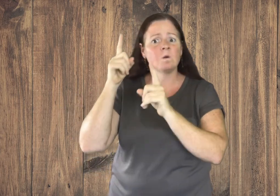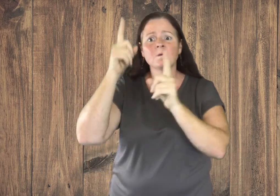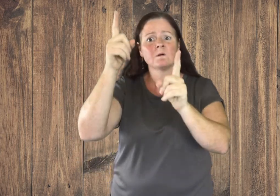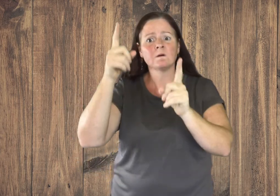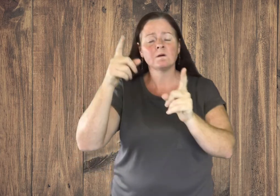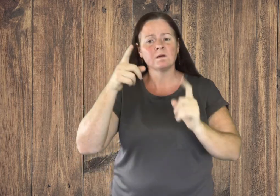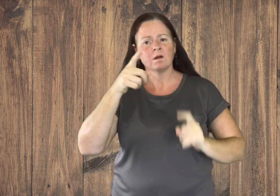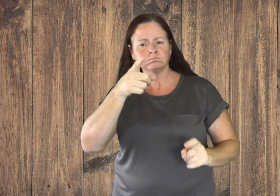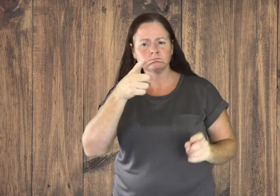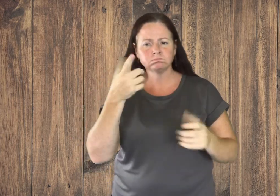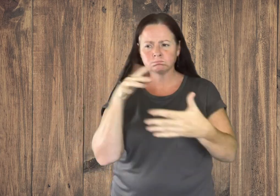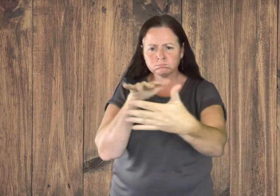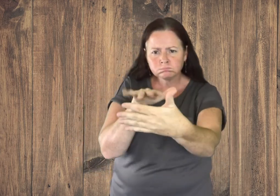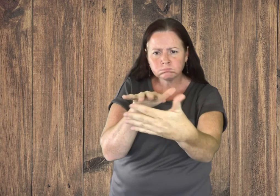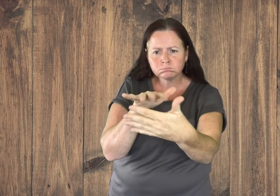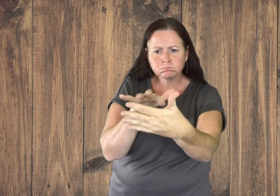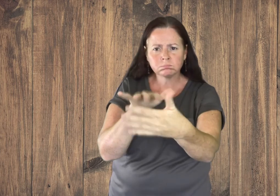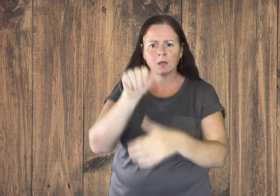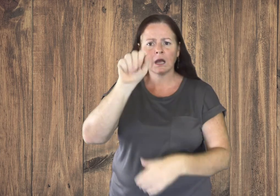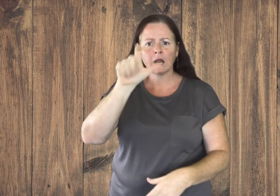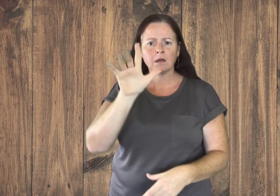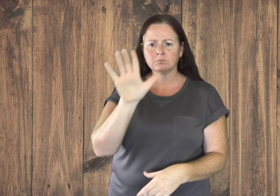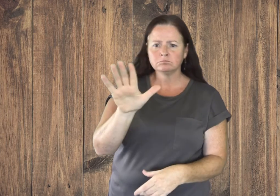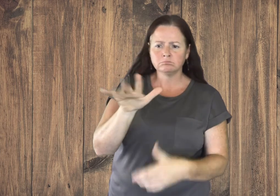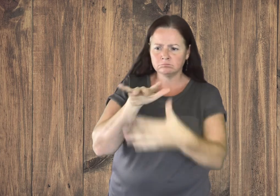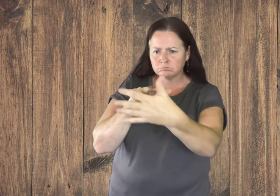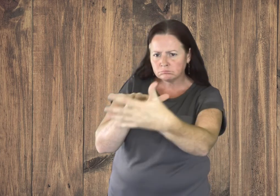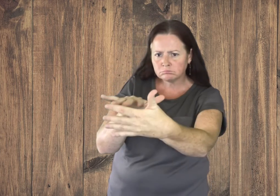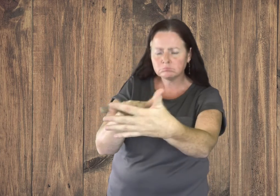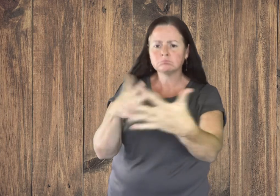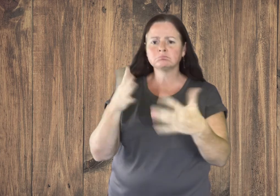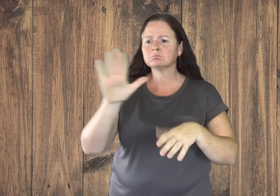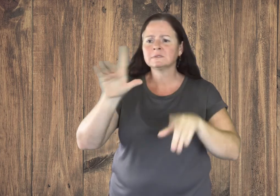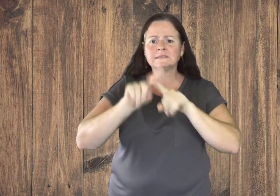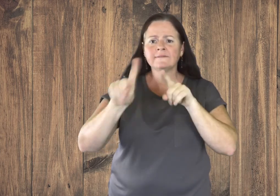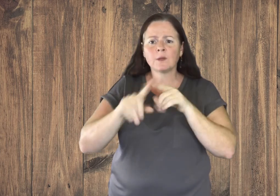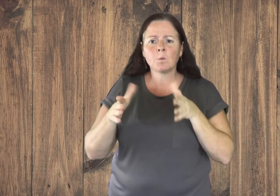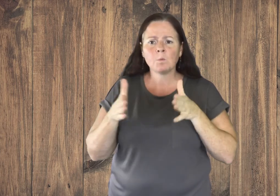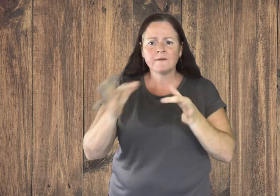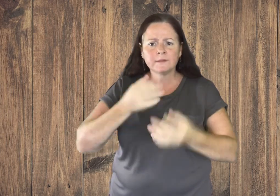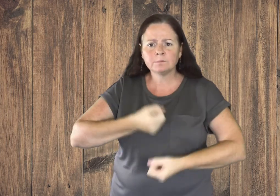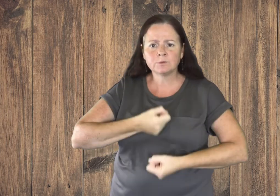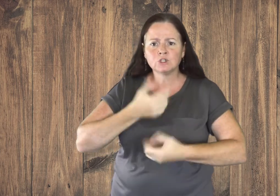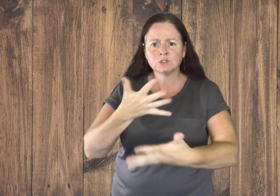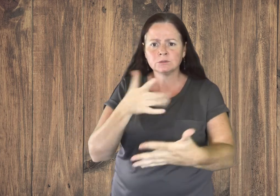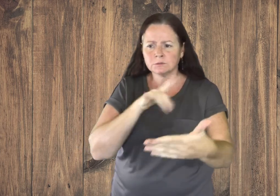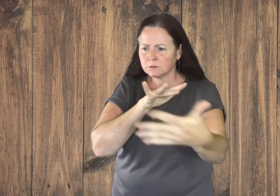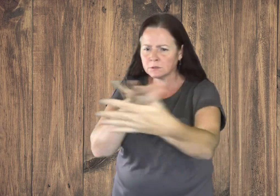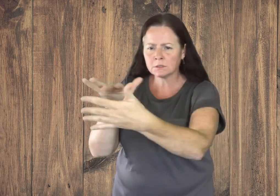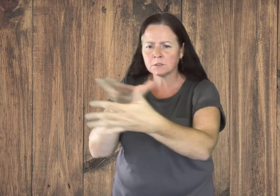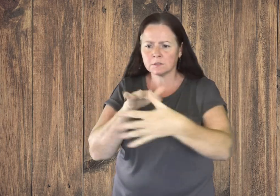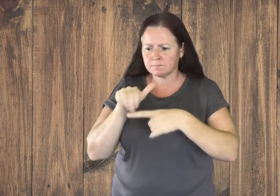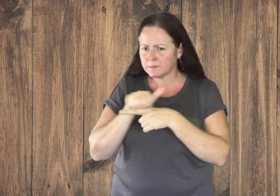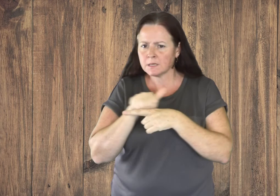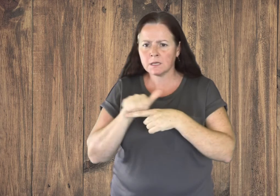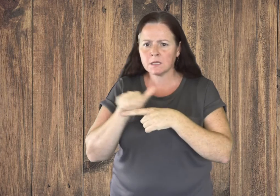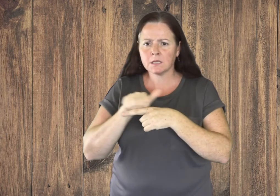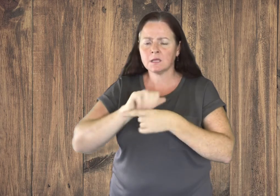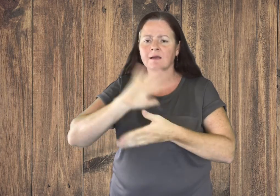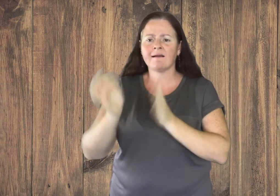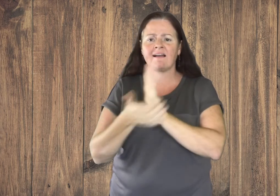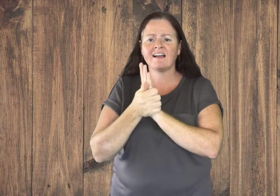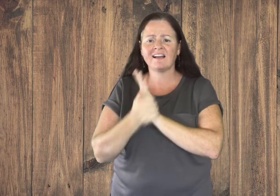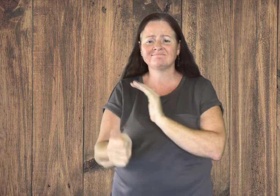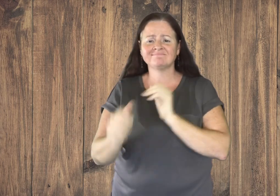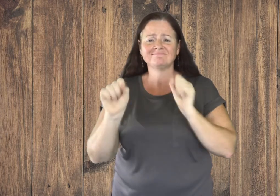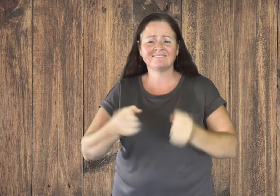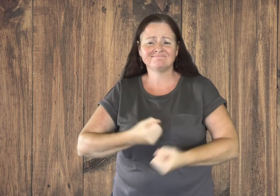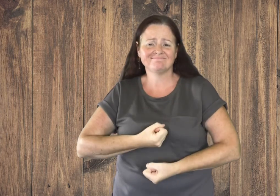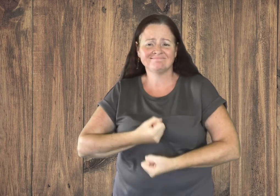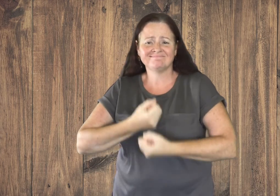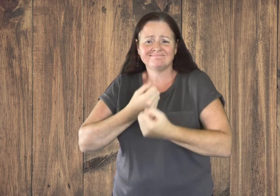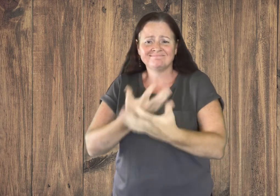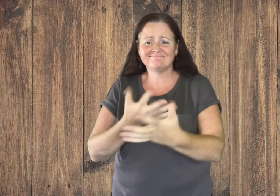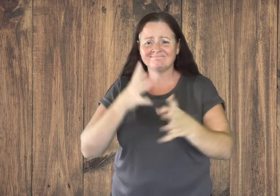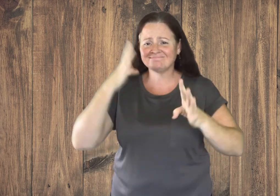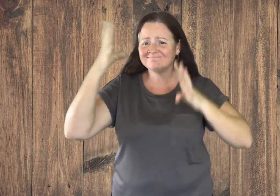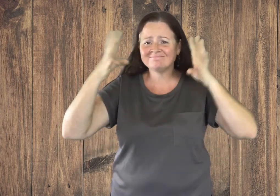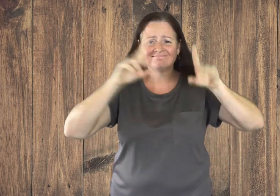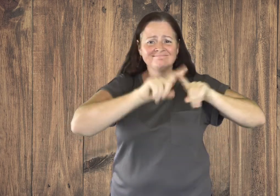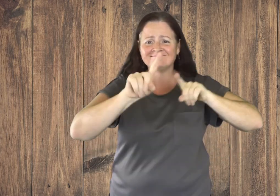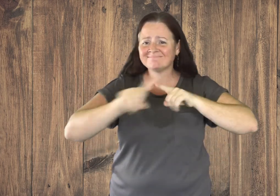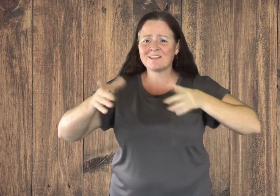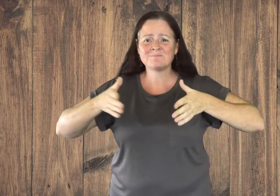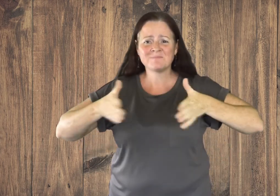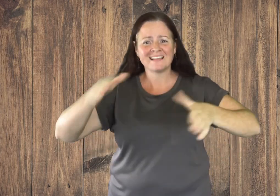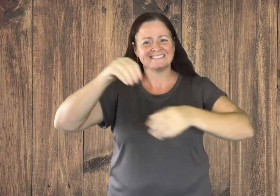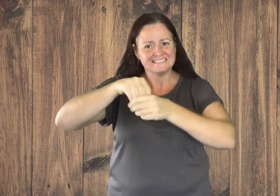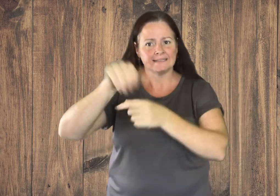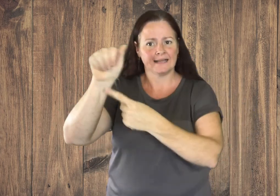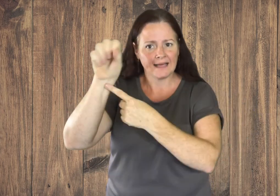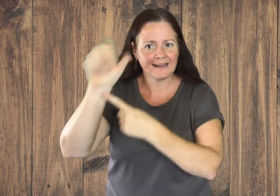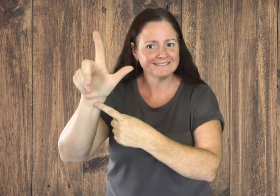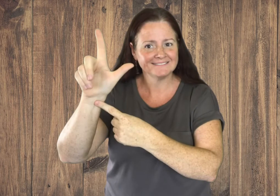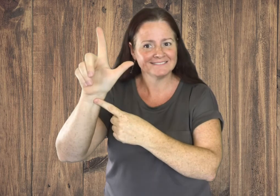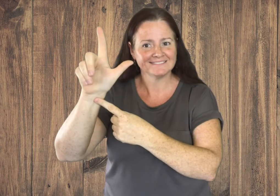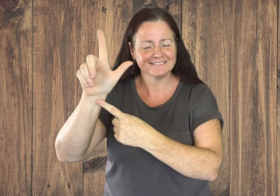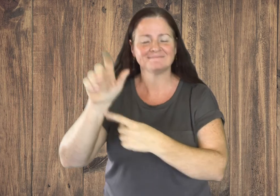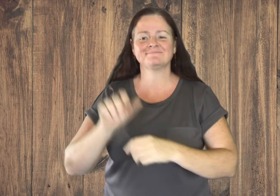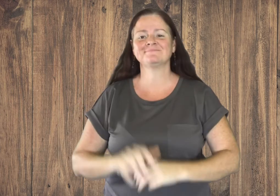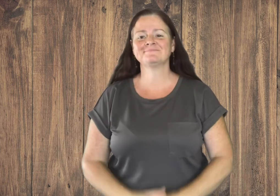The main goal of ASL Arts is to study ASL and use it proficiently in creative ways through practices.